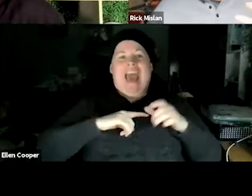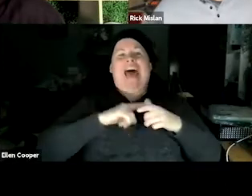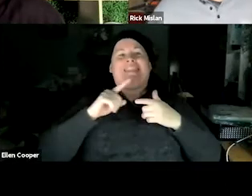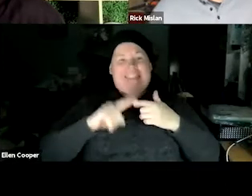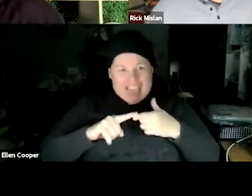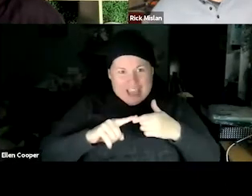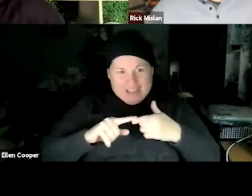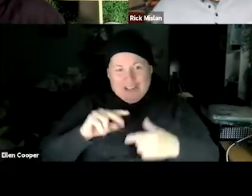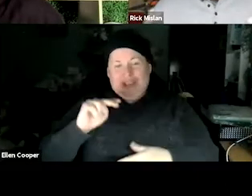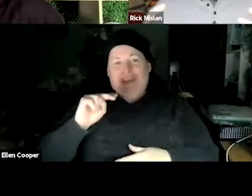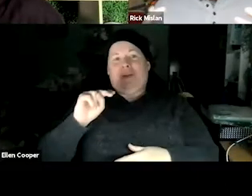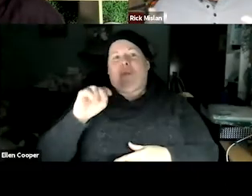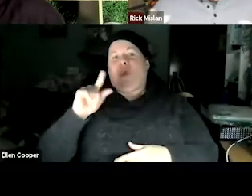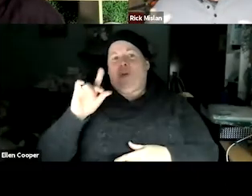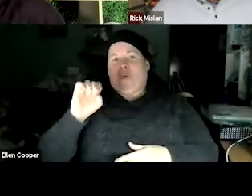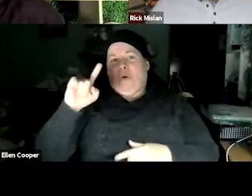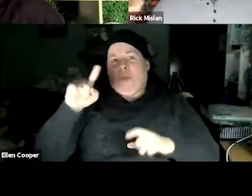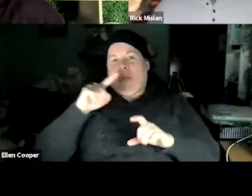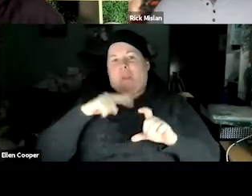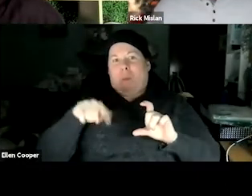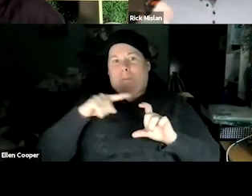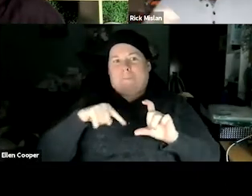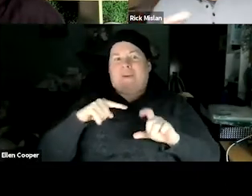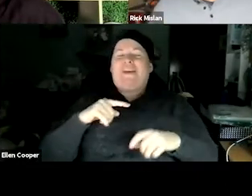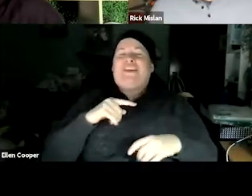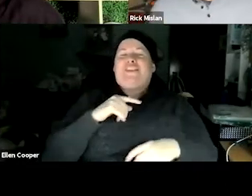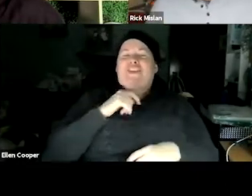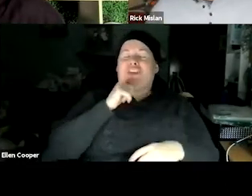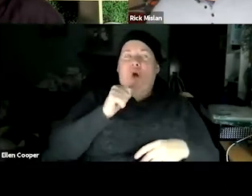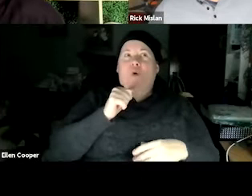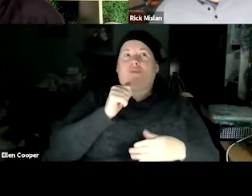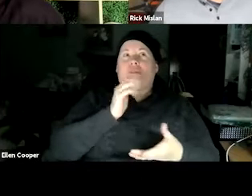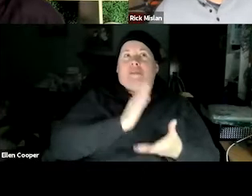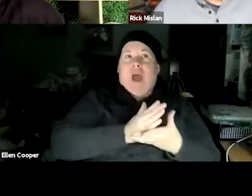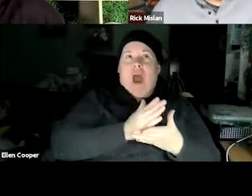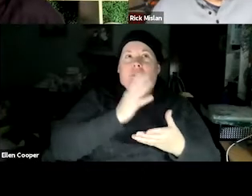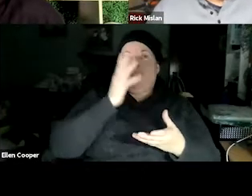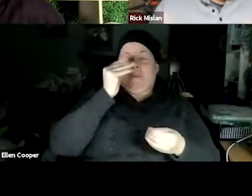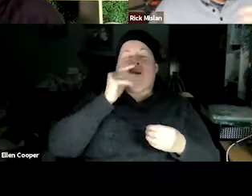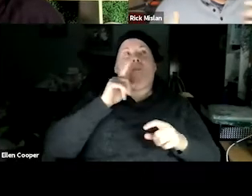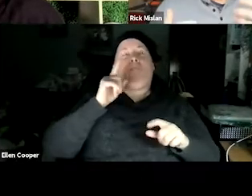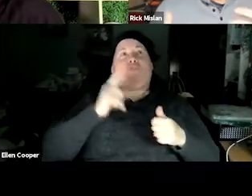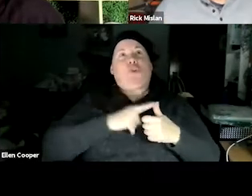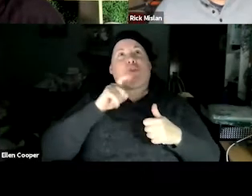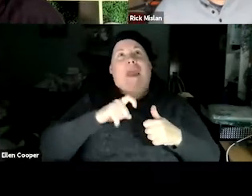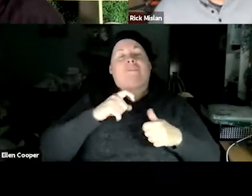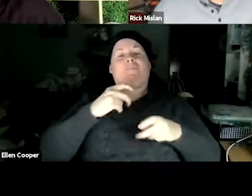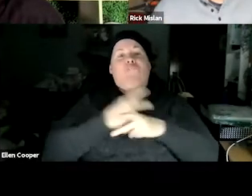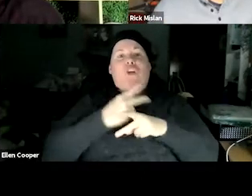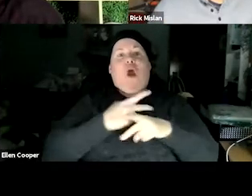nobody stops and just takes it all in first right before they start to orient themselves. CalebBarlow: And so there is this, what is really going